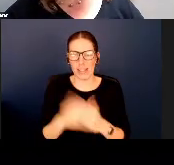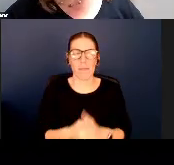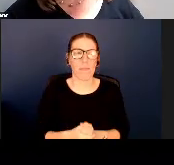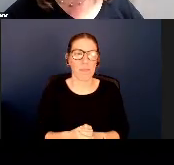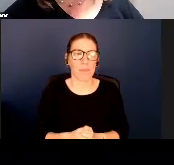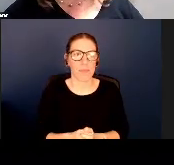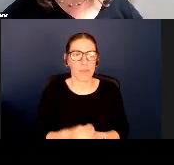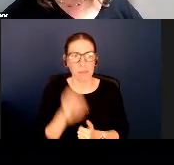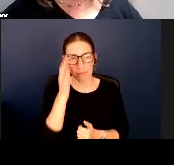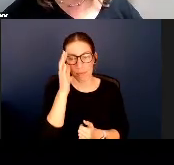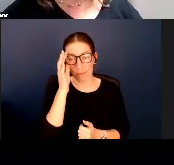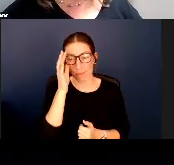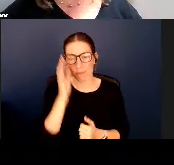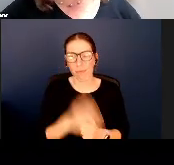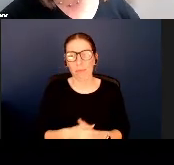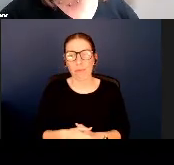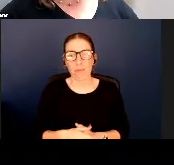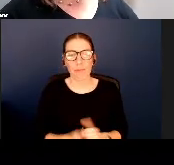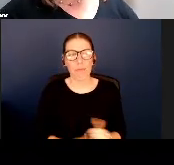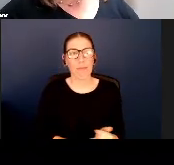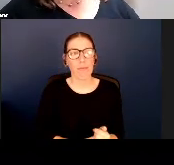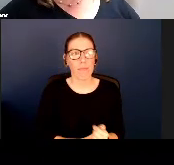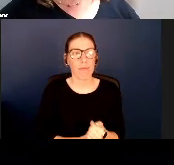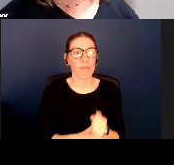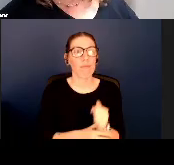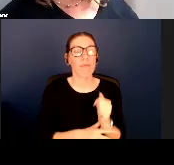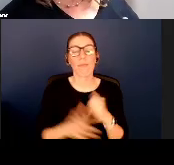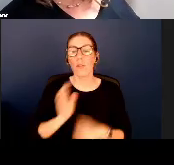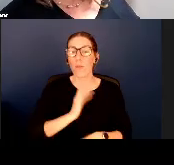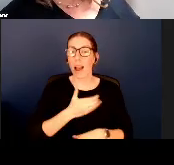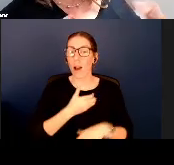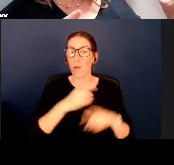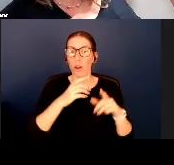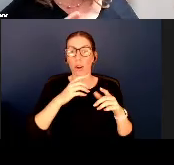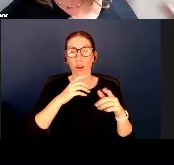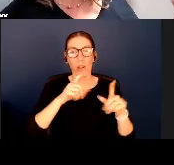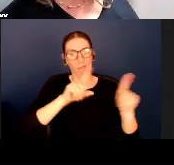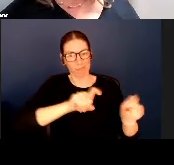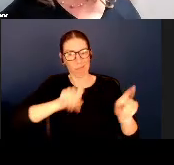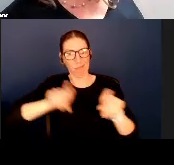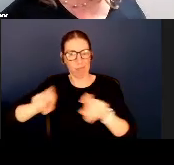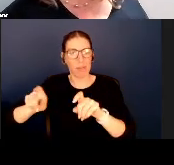So this was an exploratory pilot study of historical data. So data that existed in the